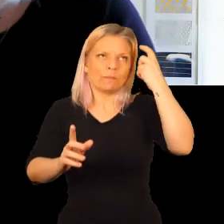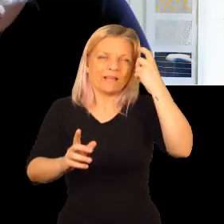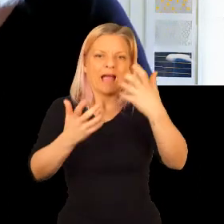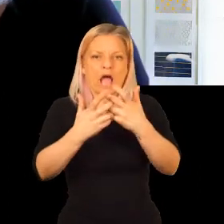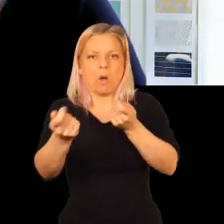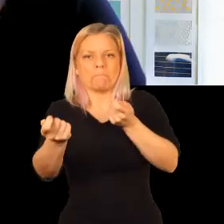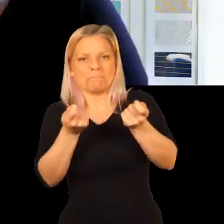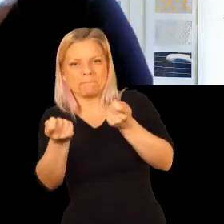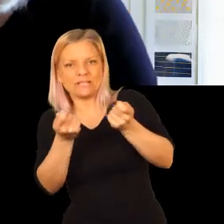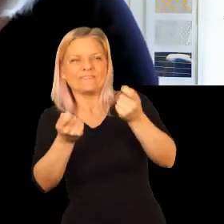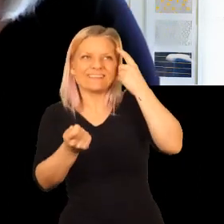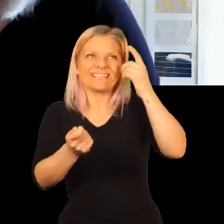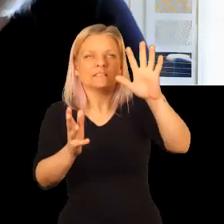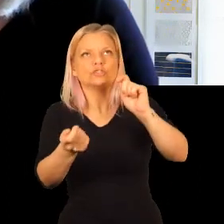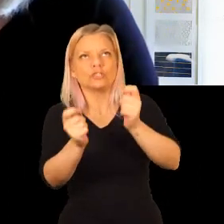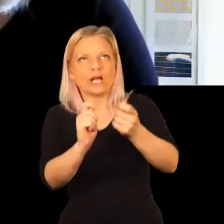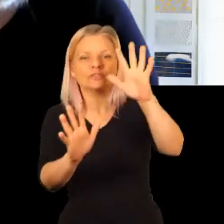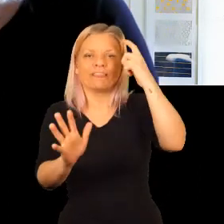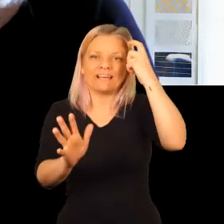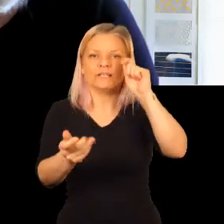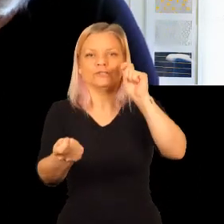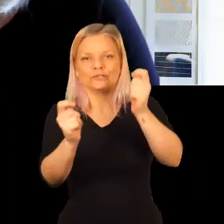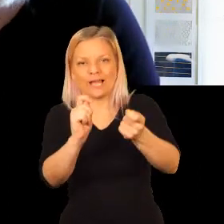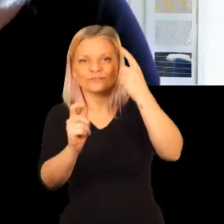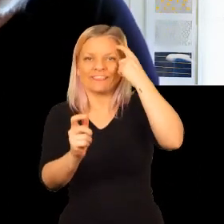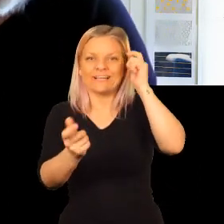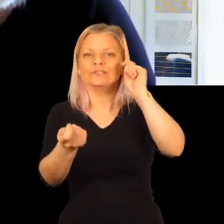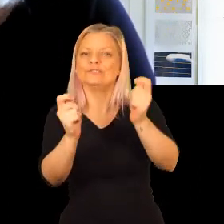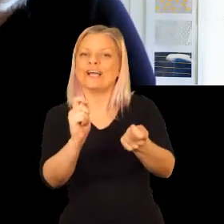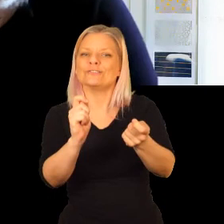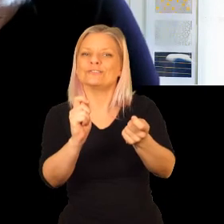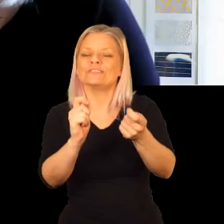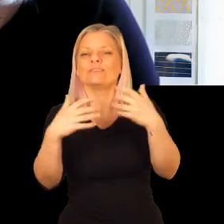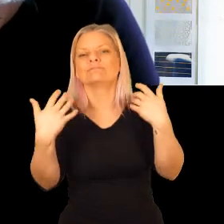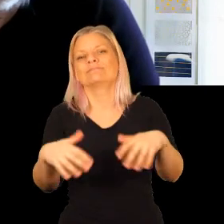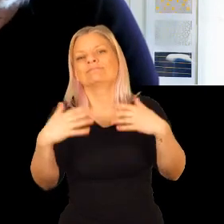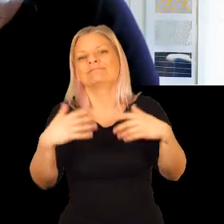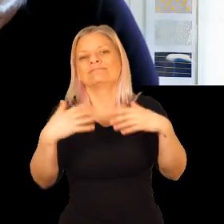um i'll start i'll start more manageable that just say you know think think change